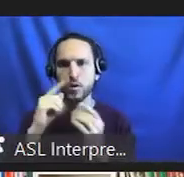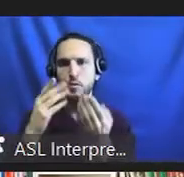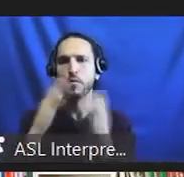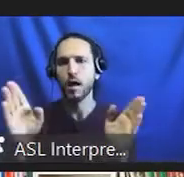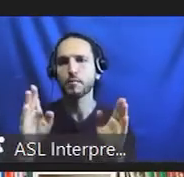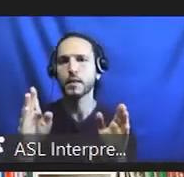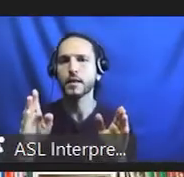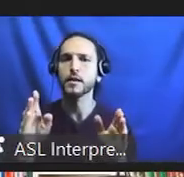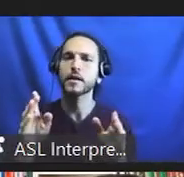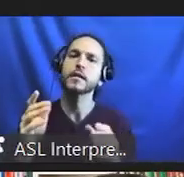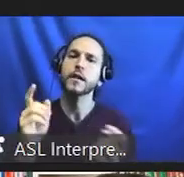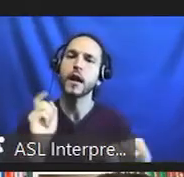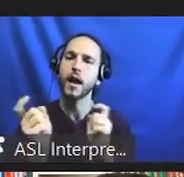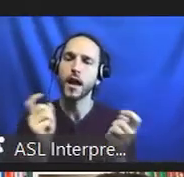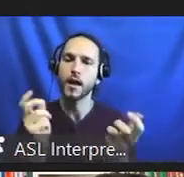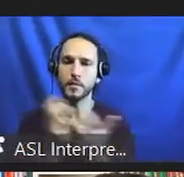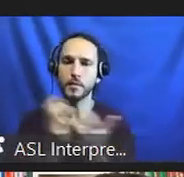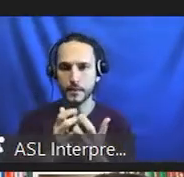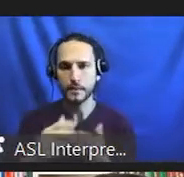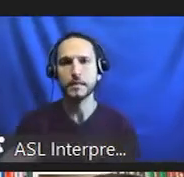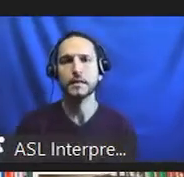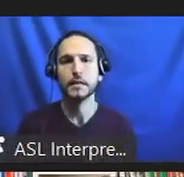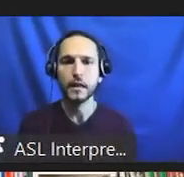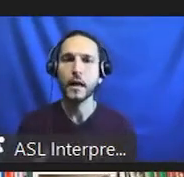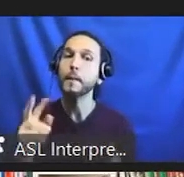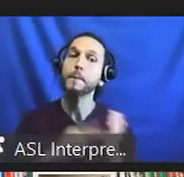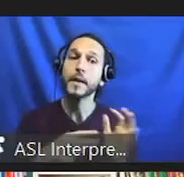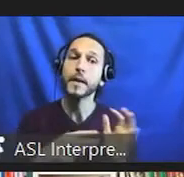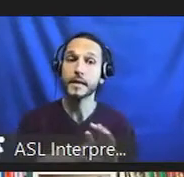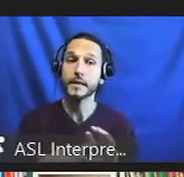Now, I will say that what we're talking about today, Title III,